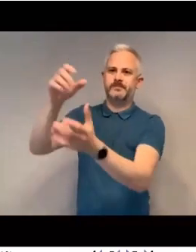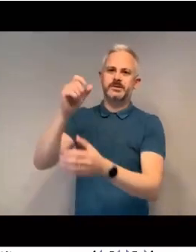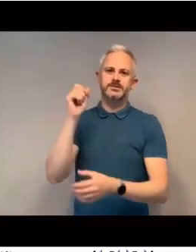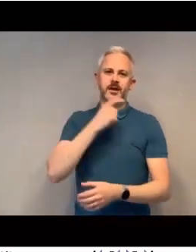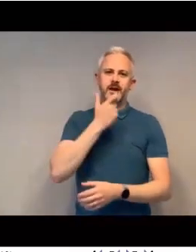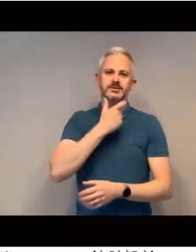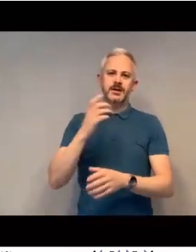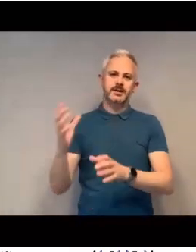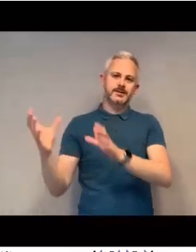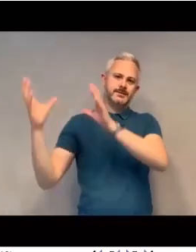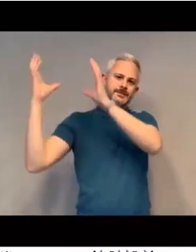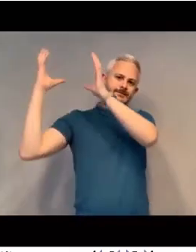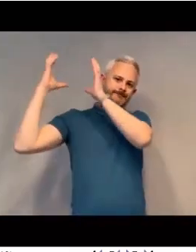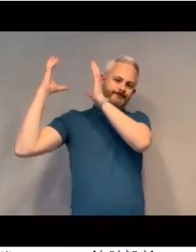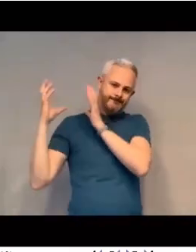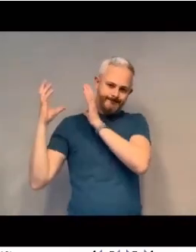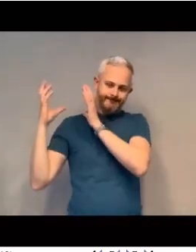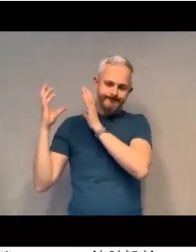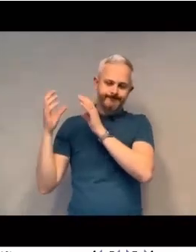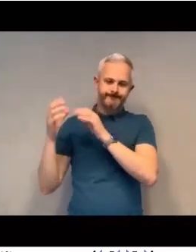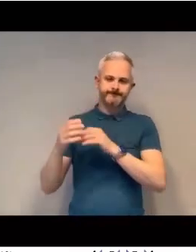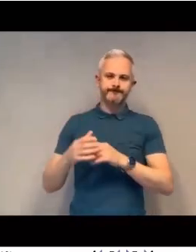he took the wood, put it on Isaac's shoulder